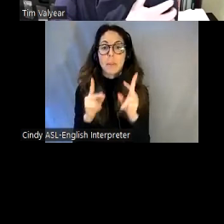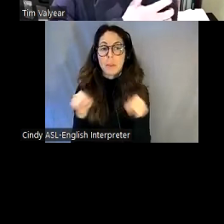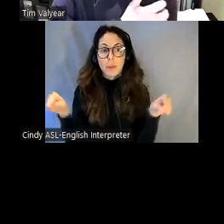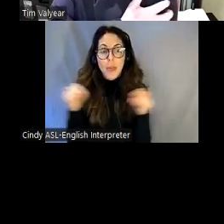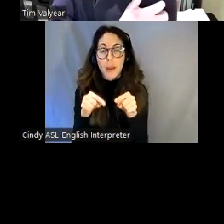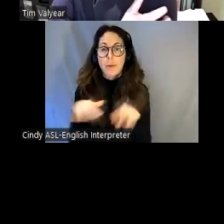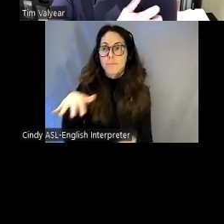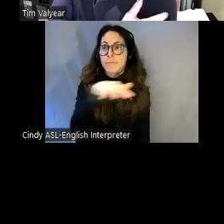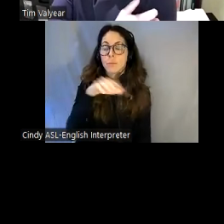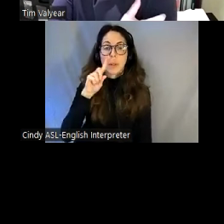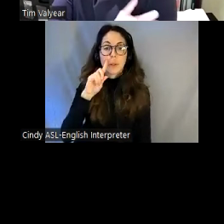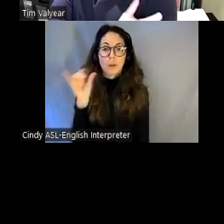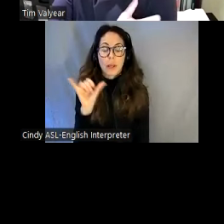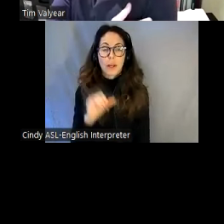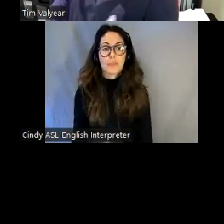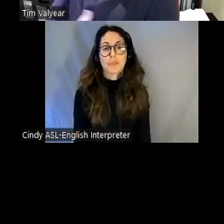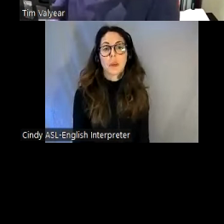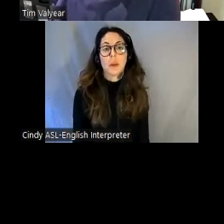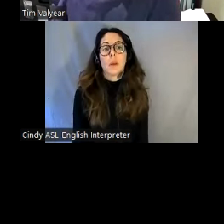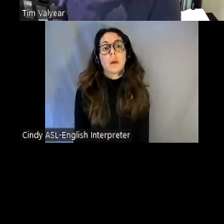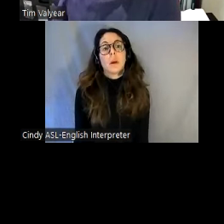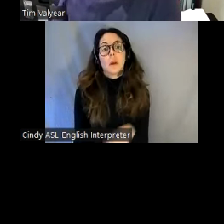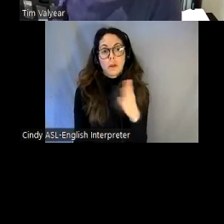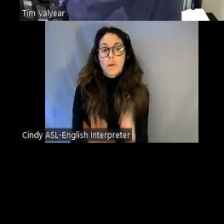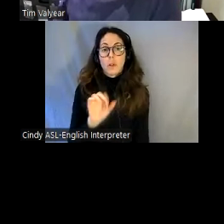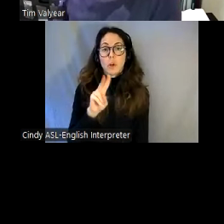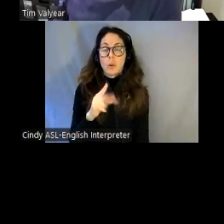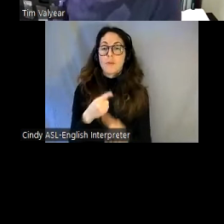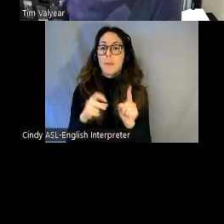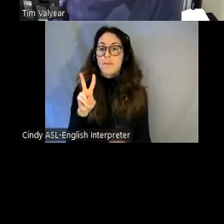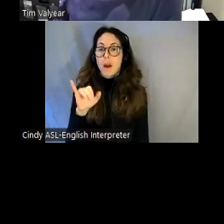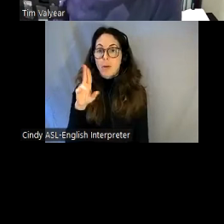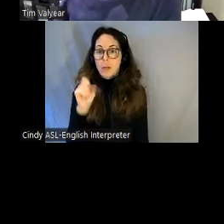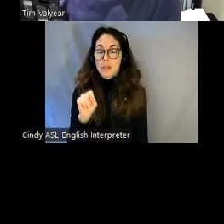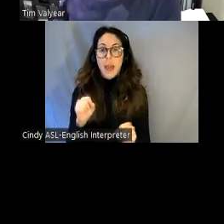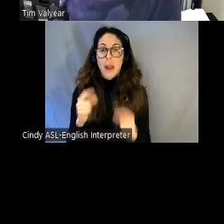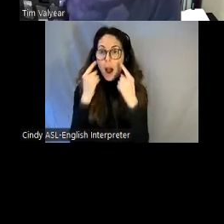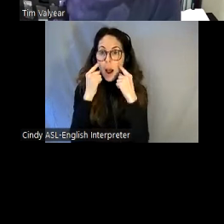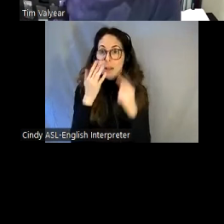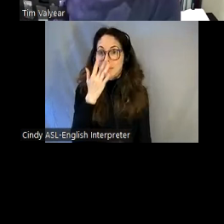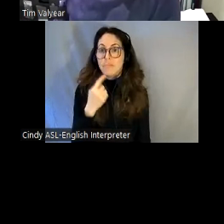environment where the activity the carried out with contact and others present in the home . The flu is caused